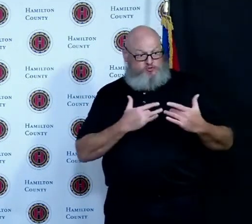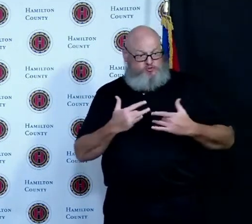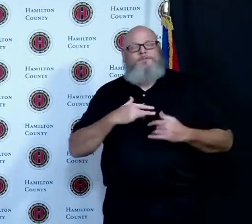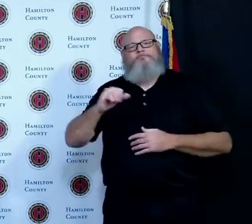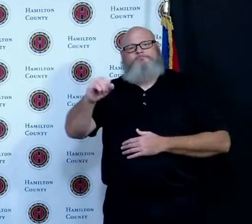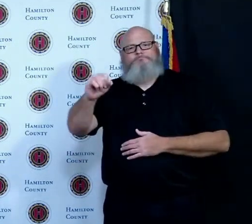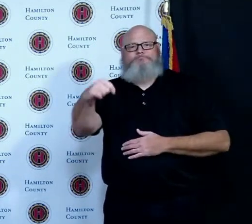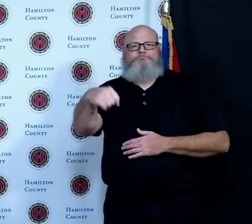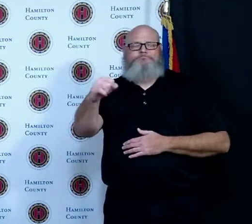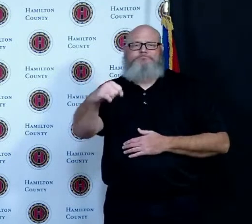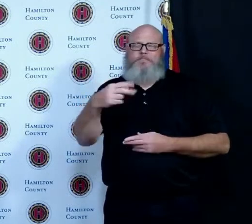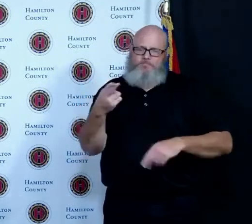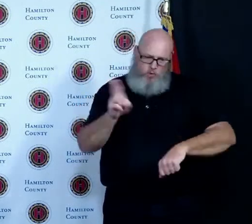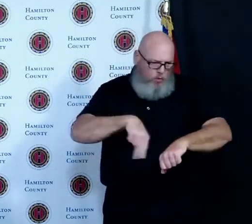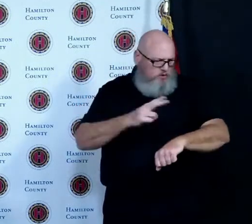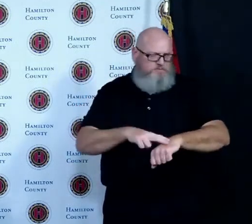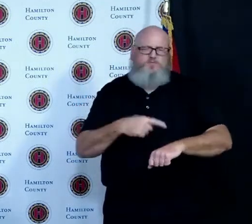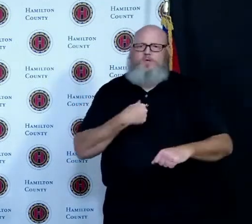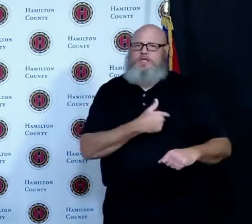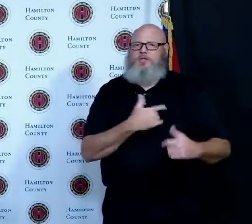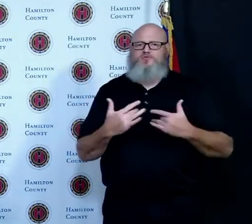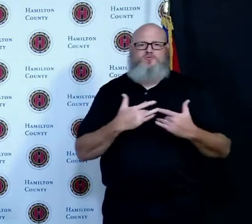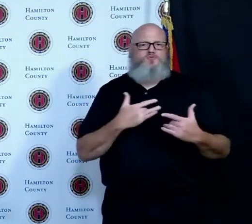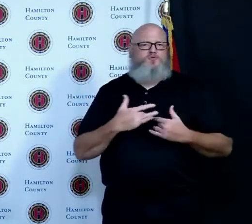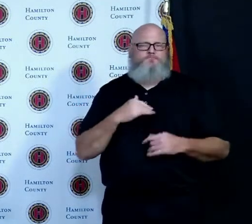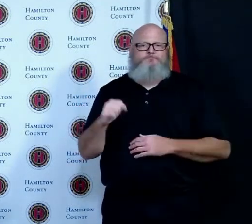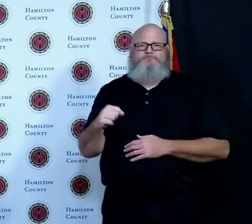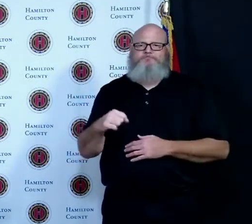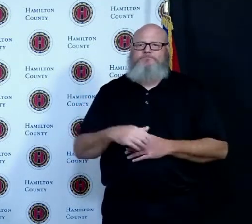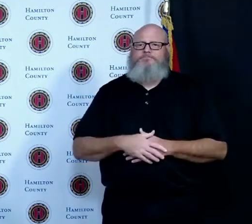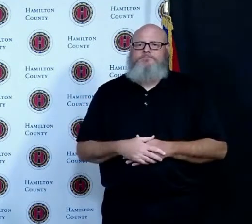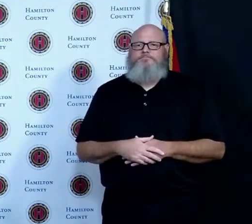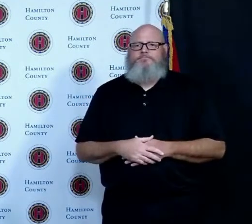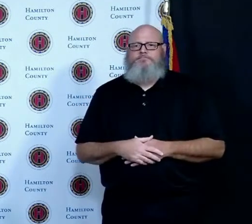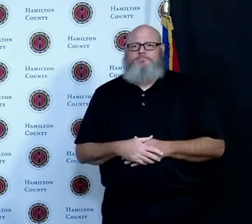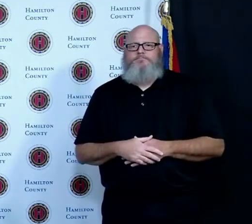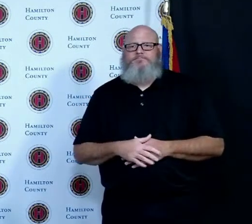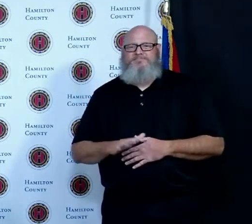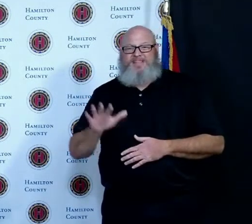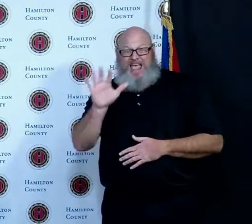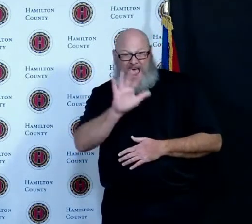there are currently about 9,000 known active cases in our community so there is a lot of opportunity